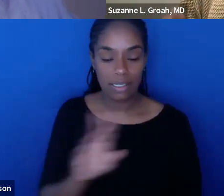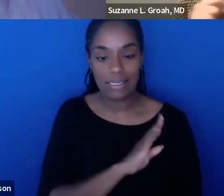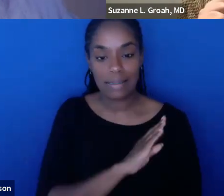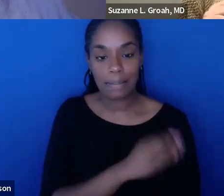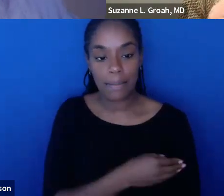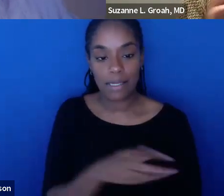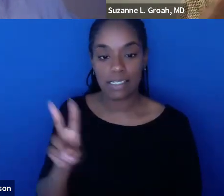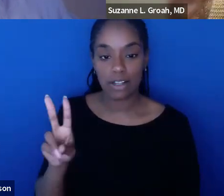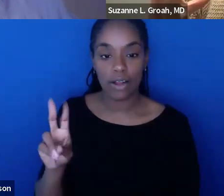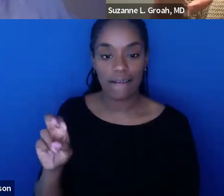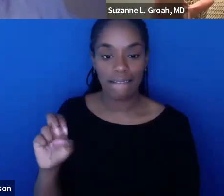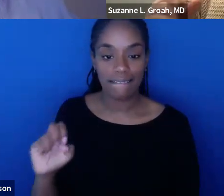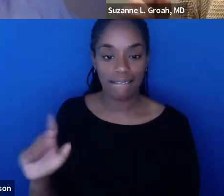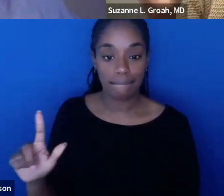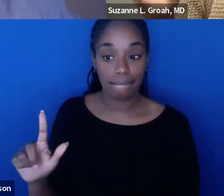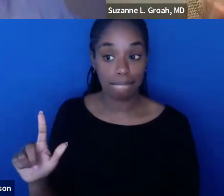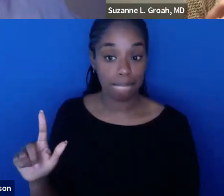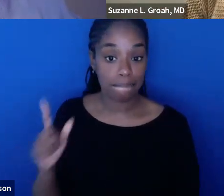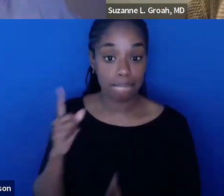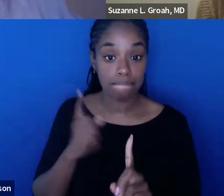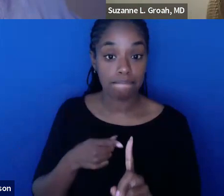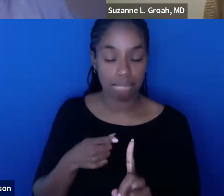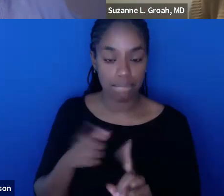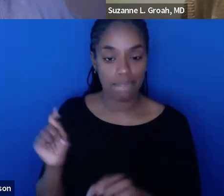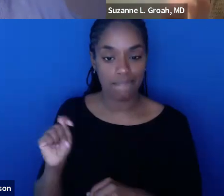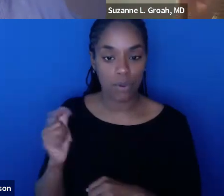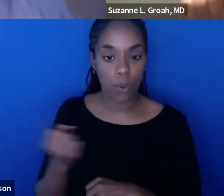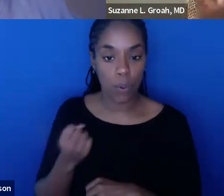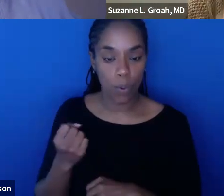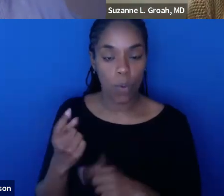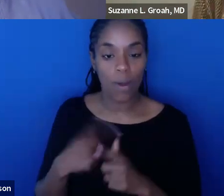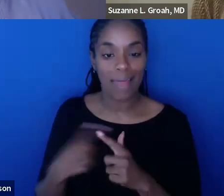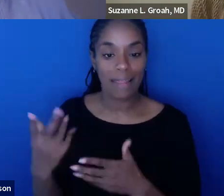It's designed to hold urine and then it's designed to empty urine when you want it to.